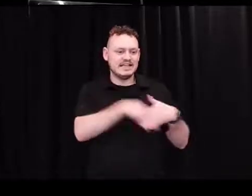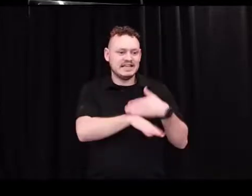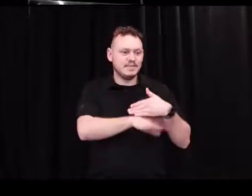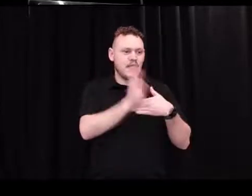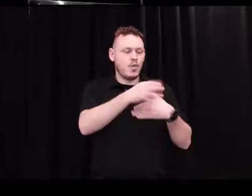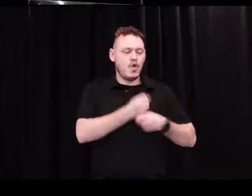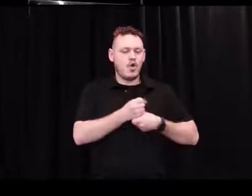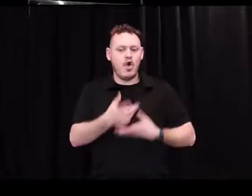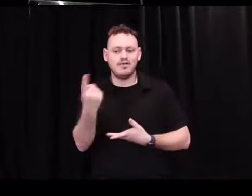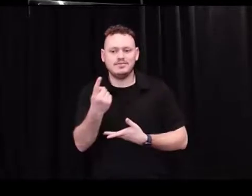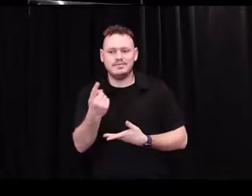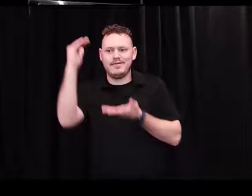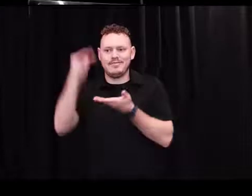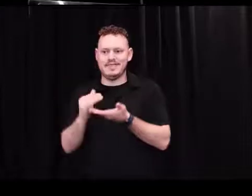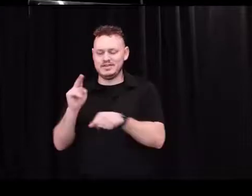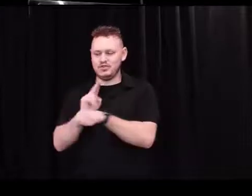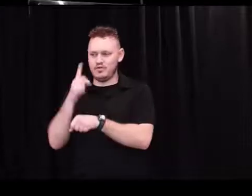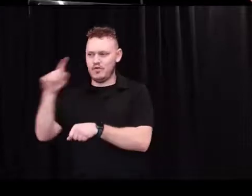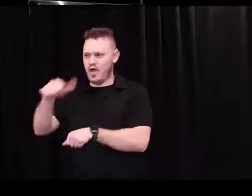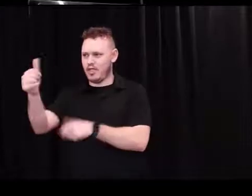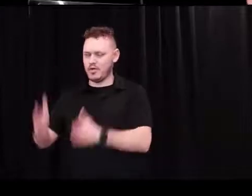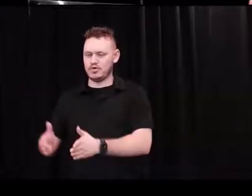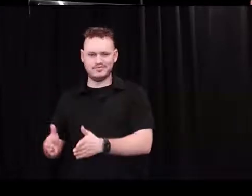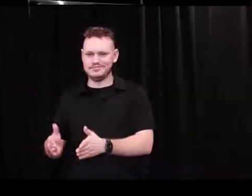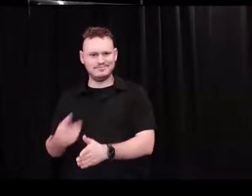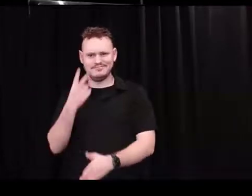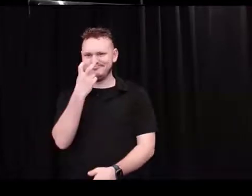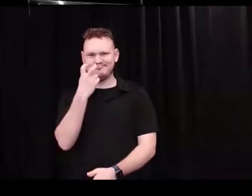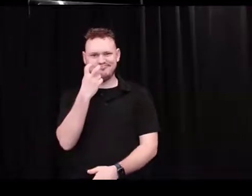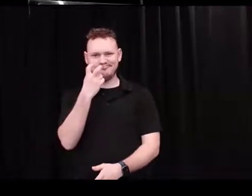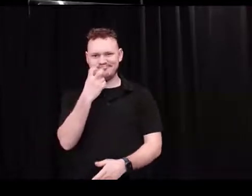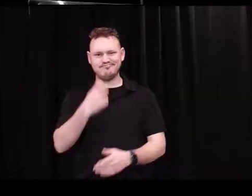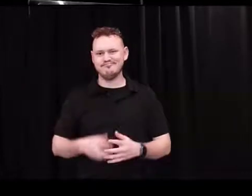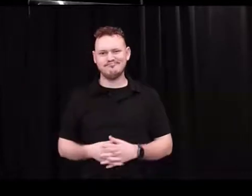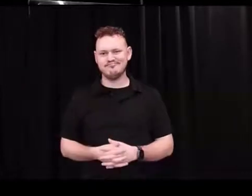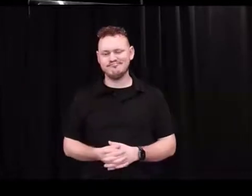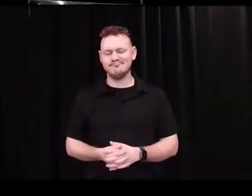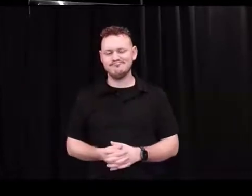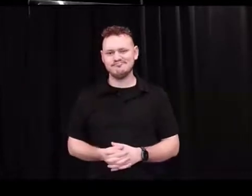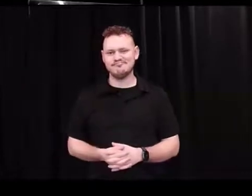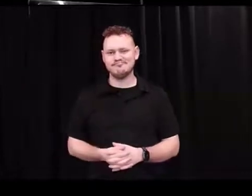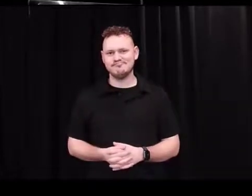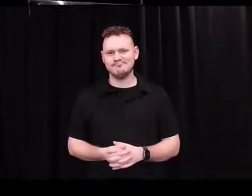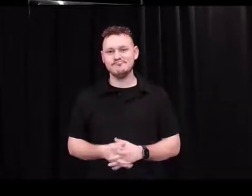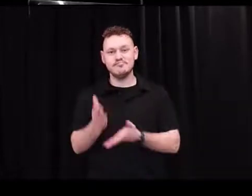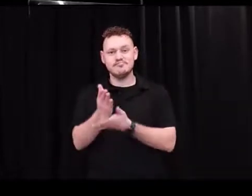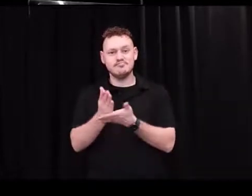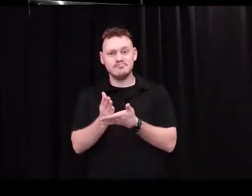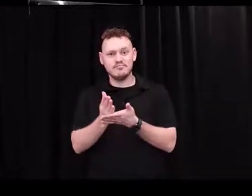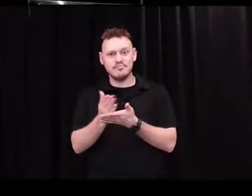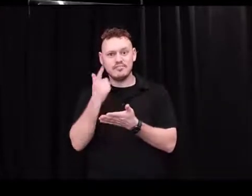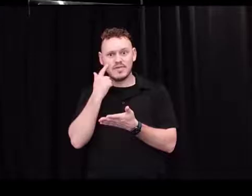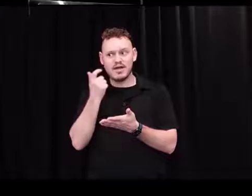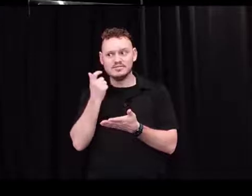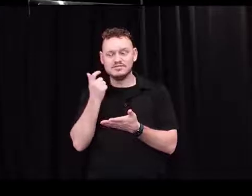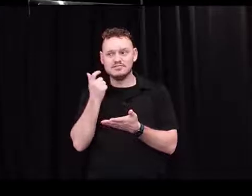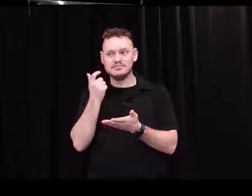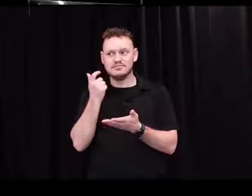less usable for someone else. If you and and the and part of that is also because of the fact that